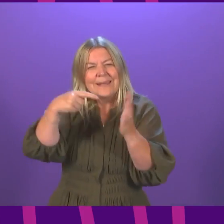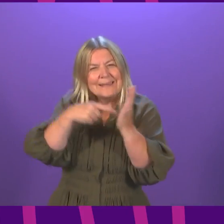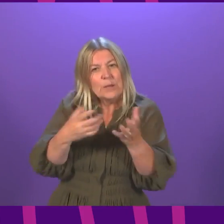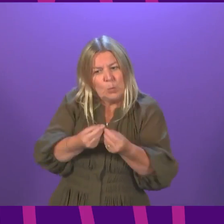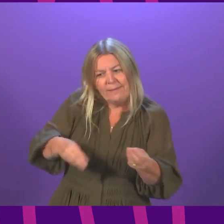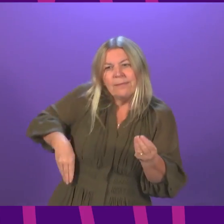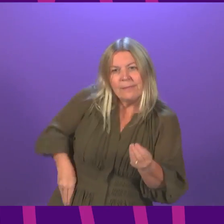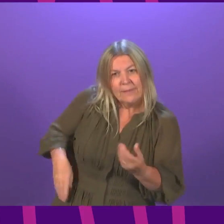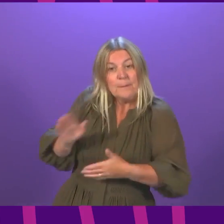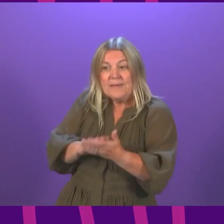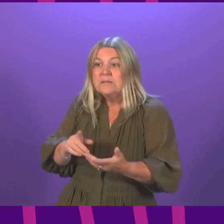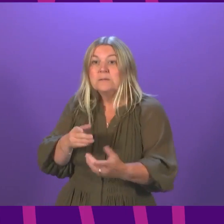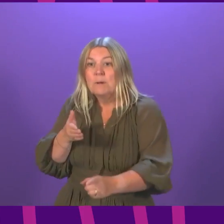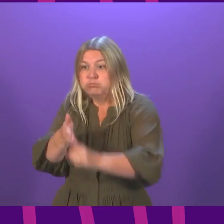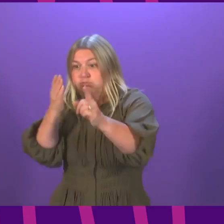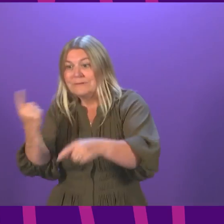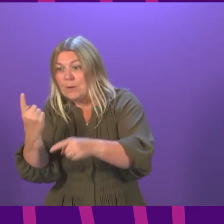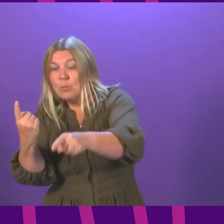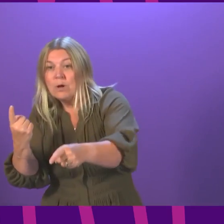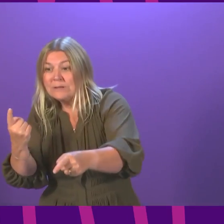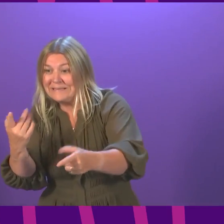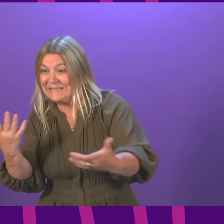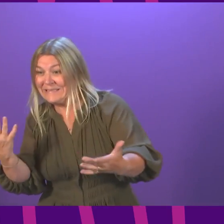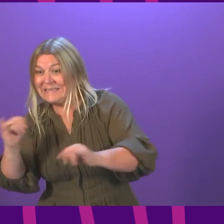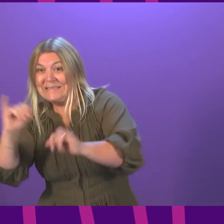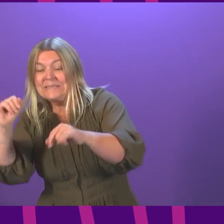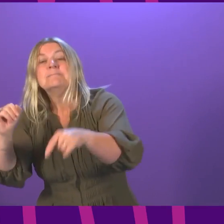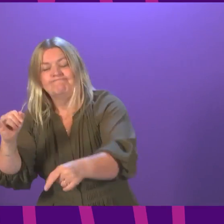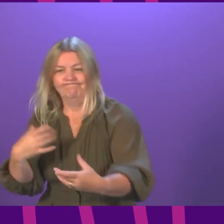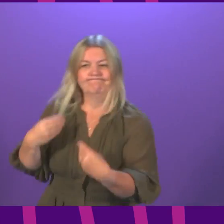I have previously referred to media campaigns that the Scottish Government will be running.